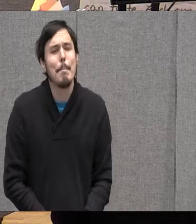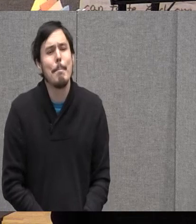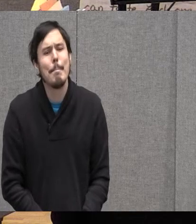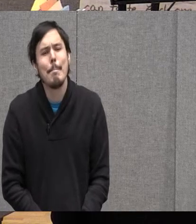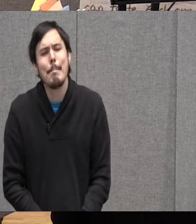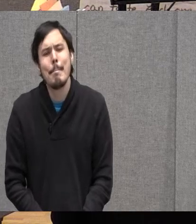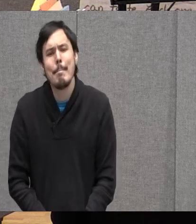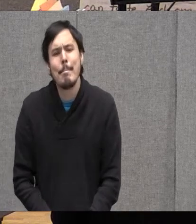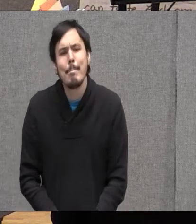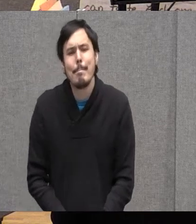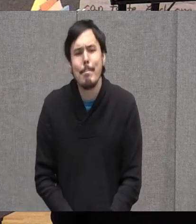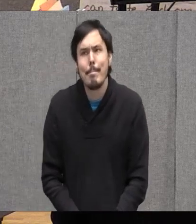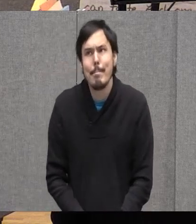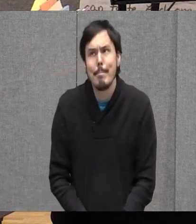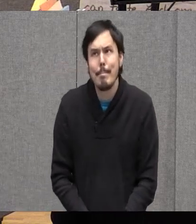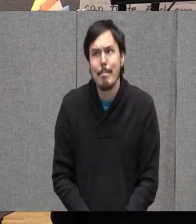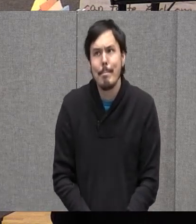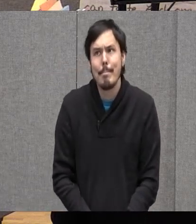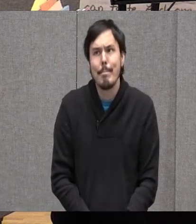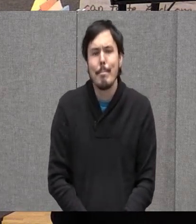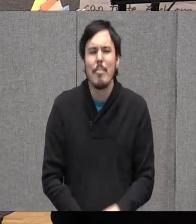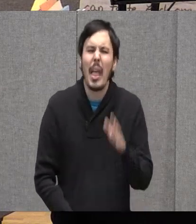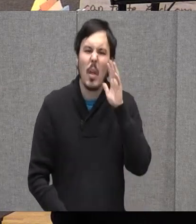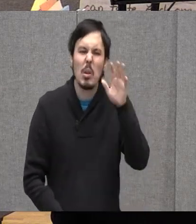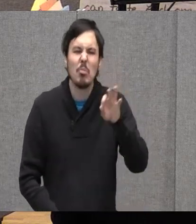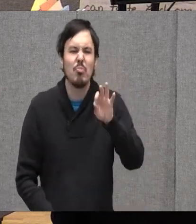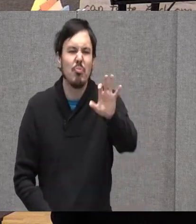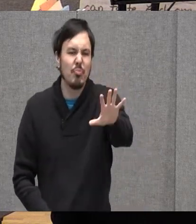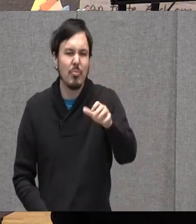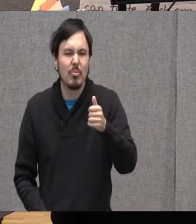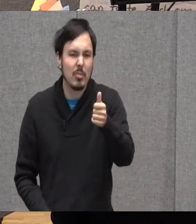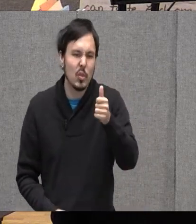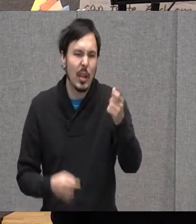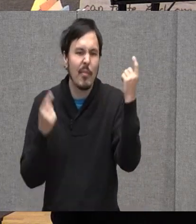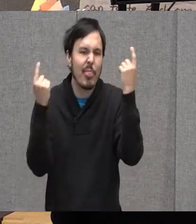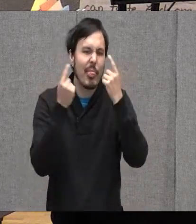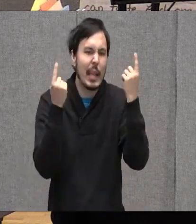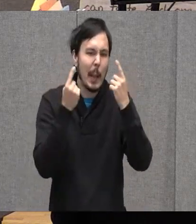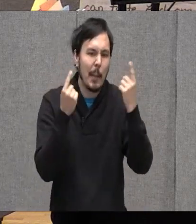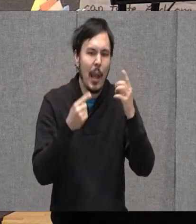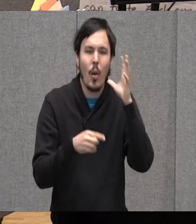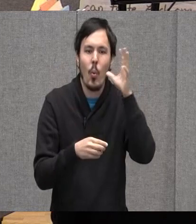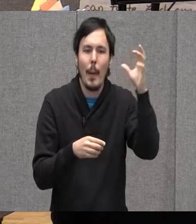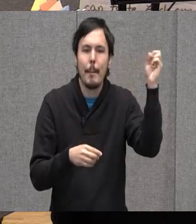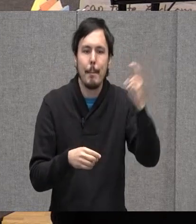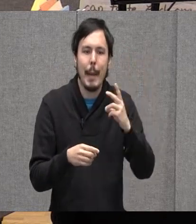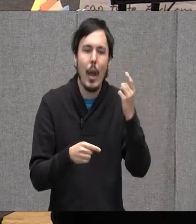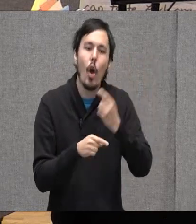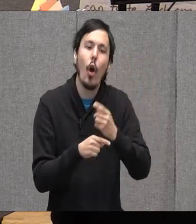Alright, so I'm gonna go ahead and leave you with that. We'll come back with this on Thursday